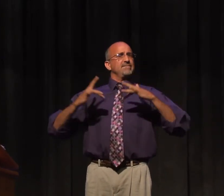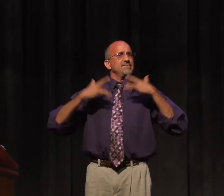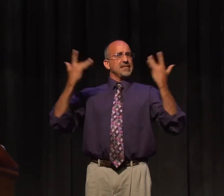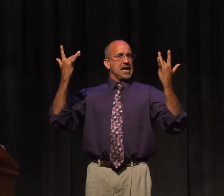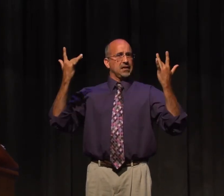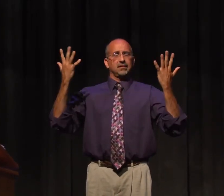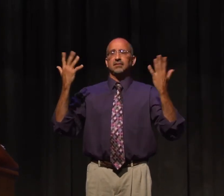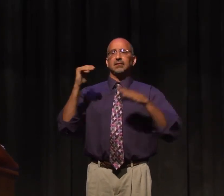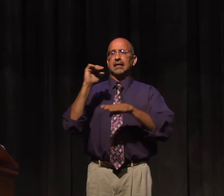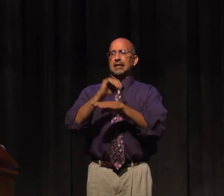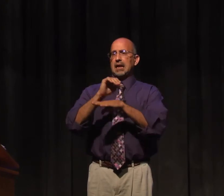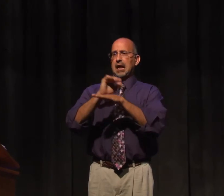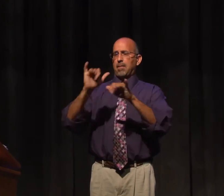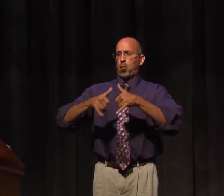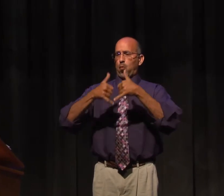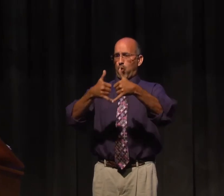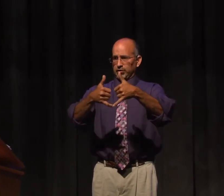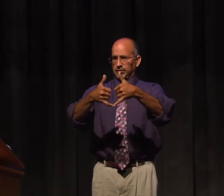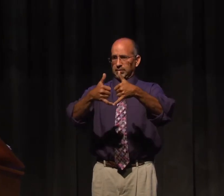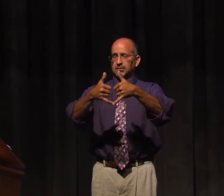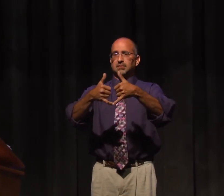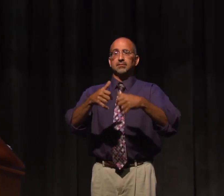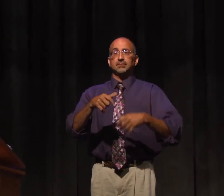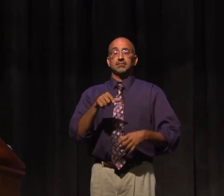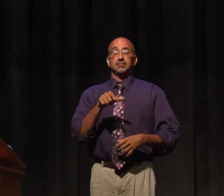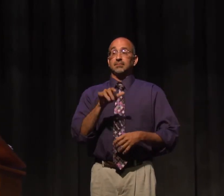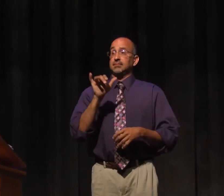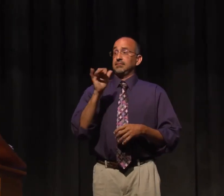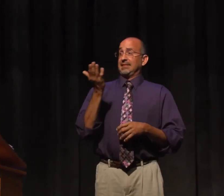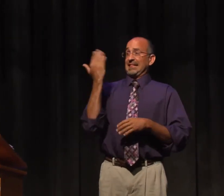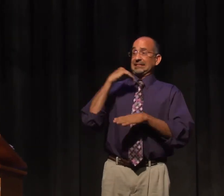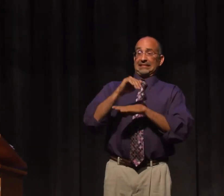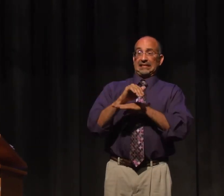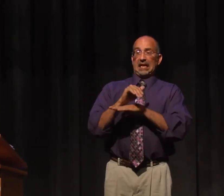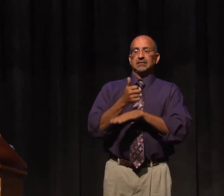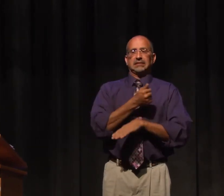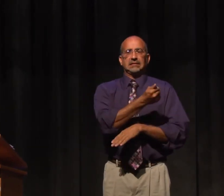Another big event that we had, Nighttime Awards.